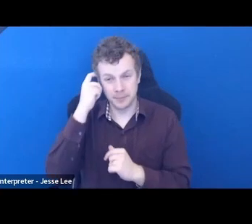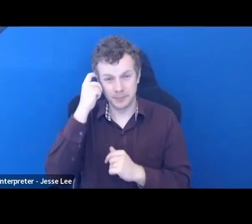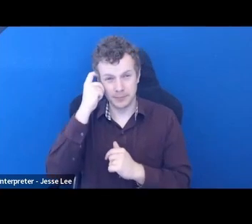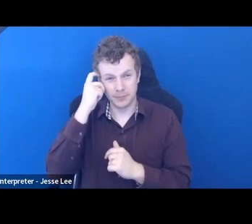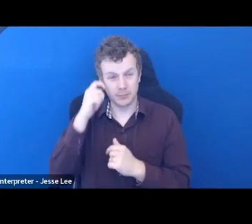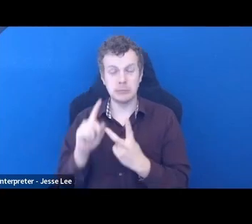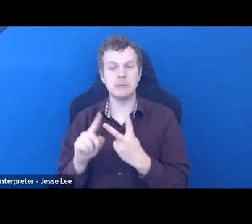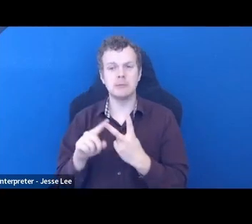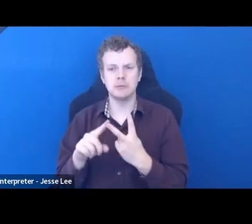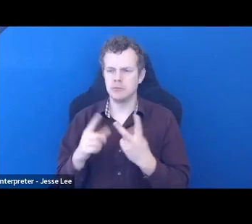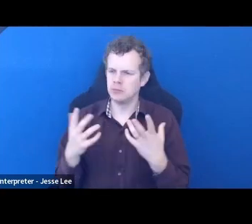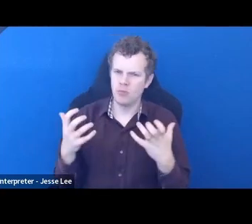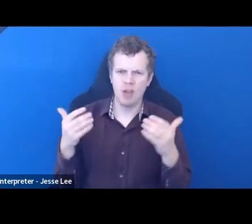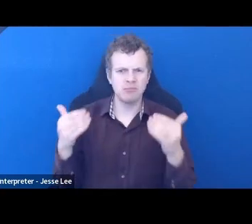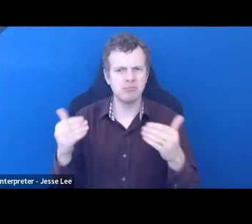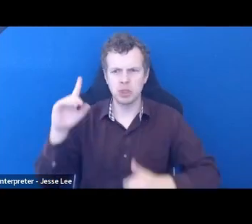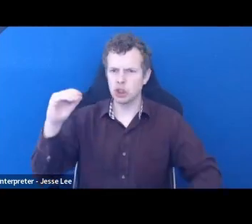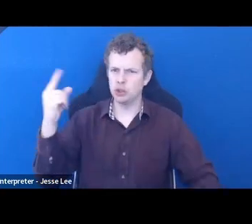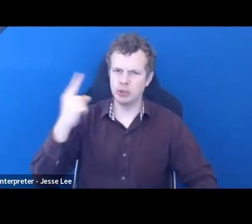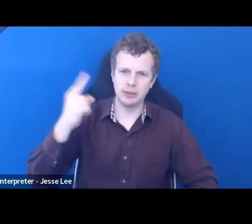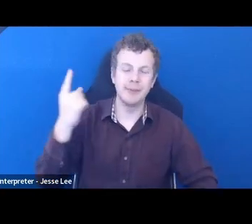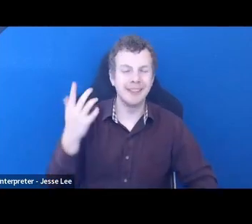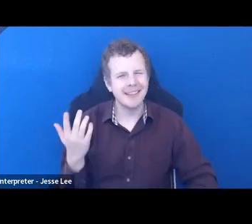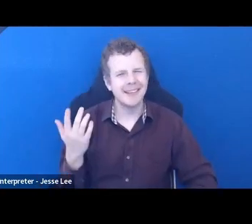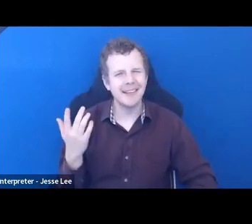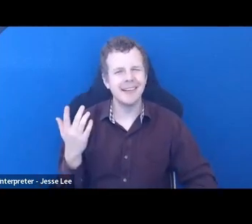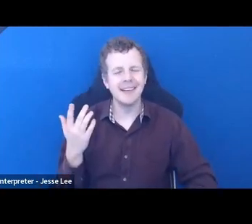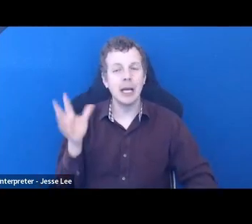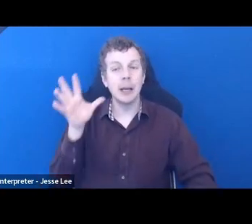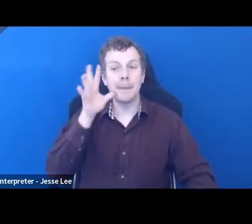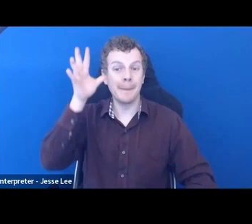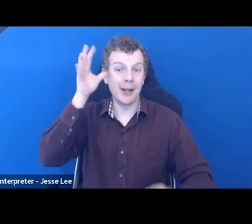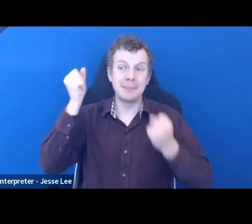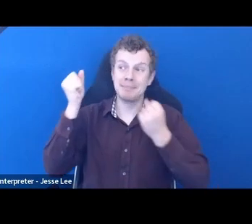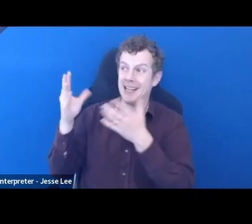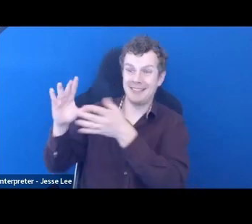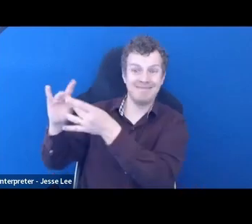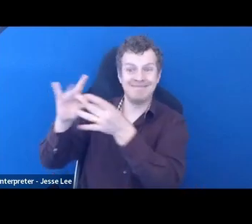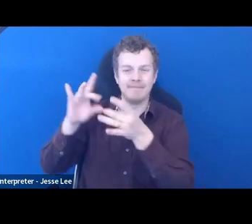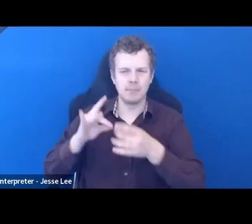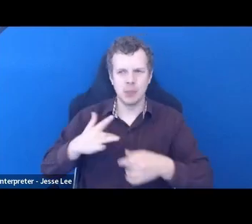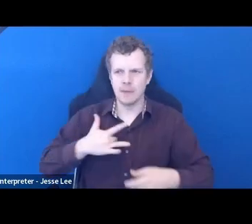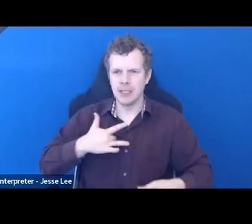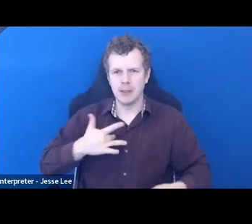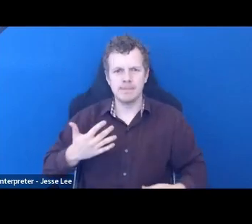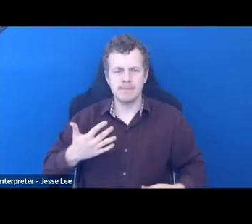So they - they really felt like this, they reported this instinctive kind of fire,